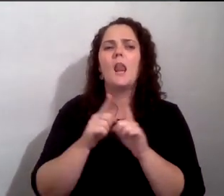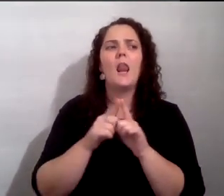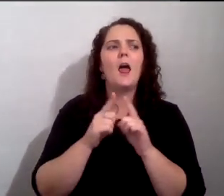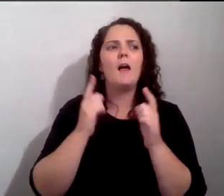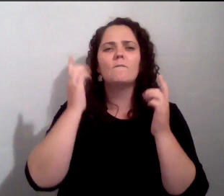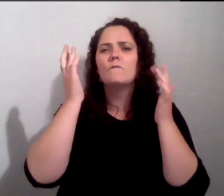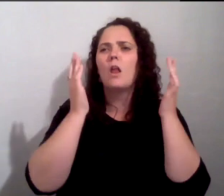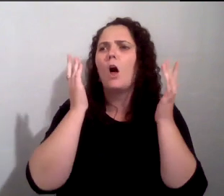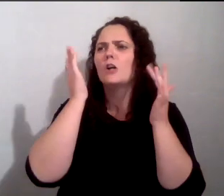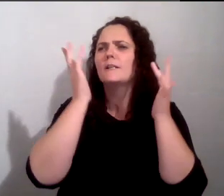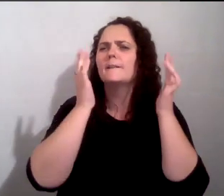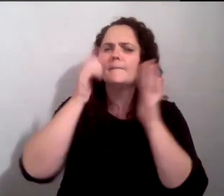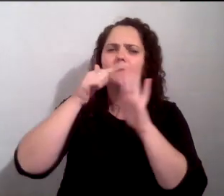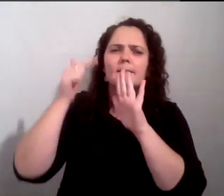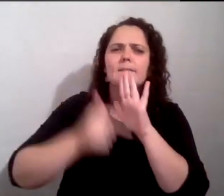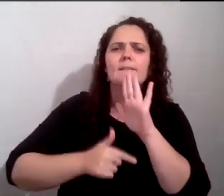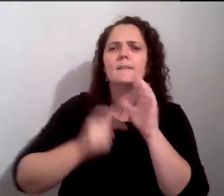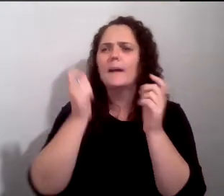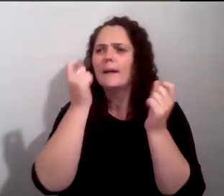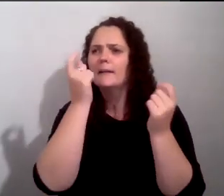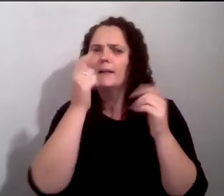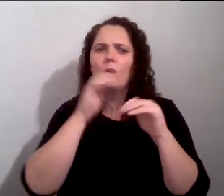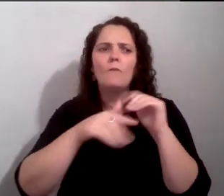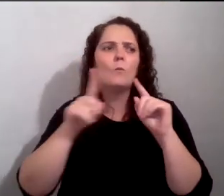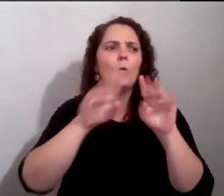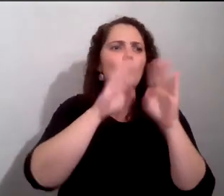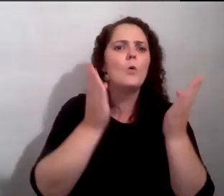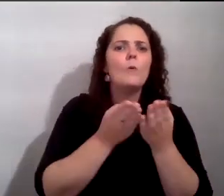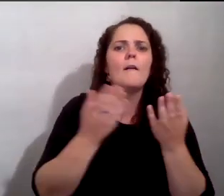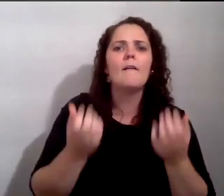philosophical implications of what these new understandings of the world might